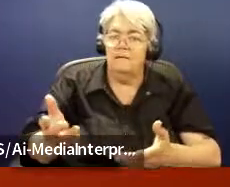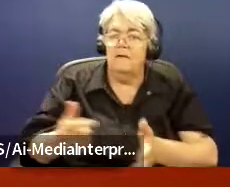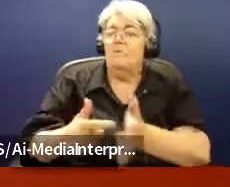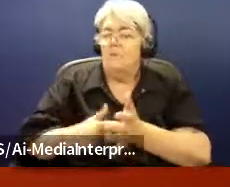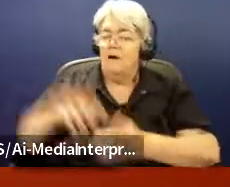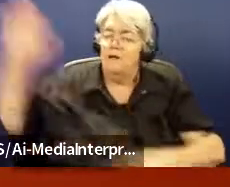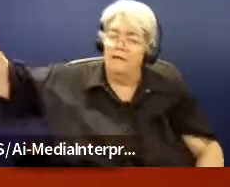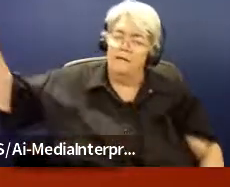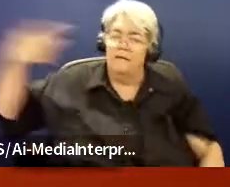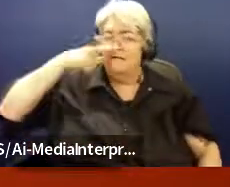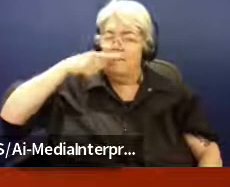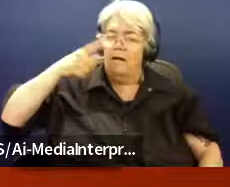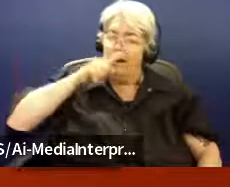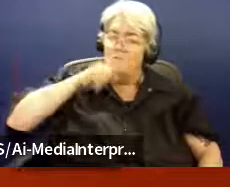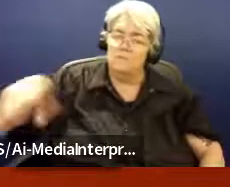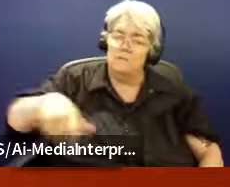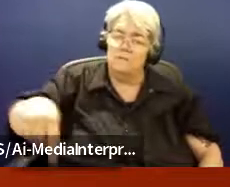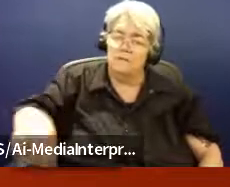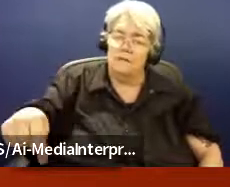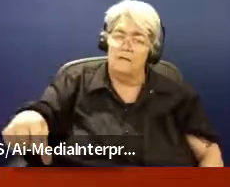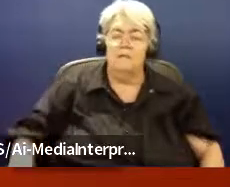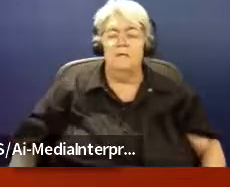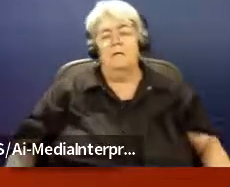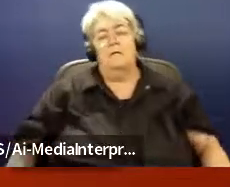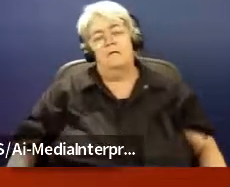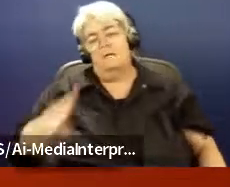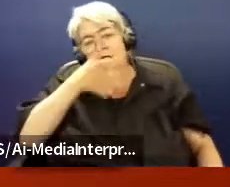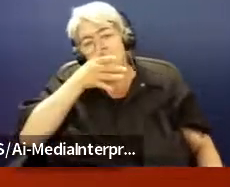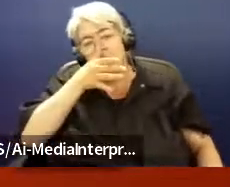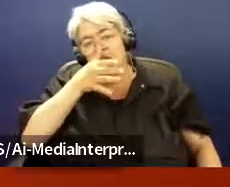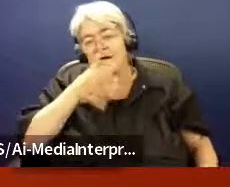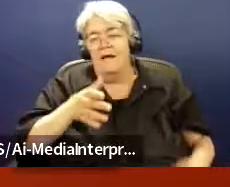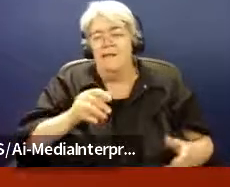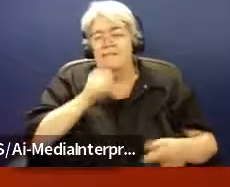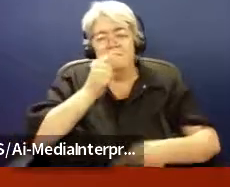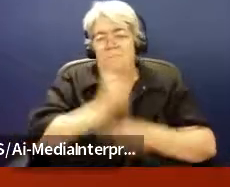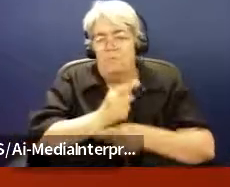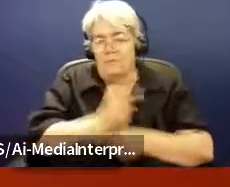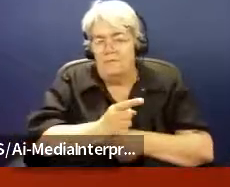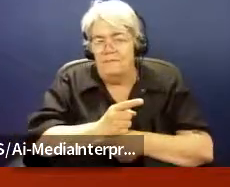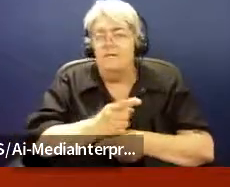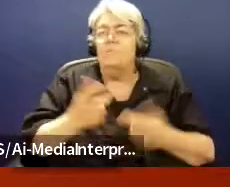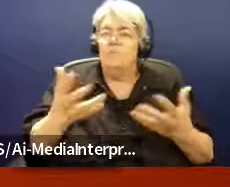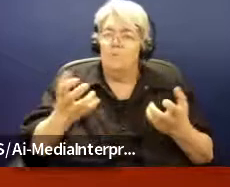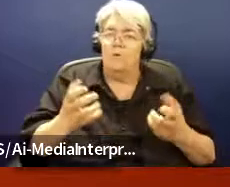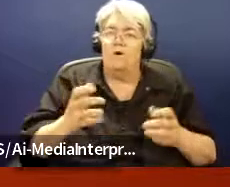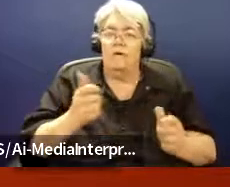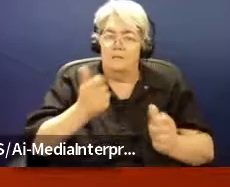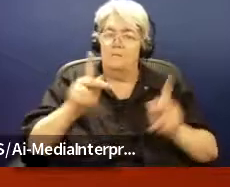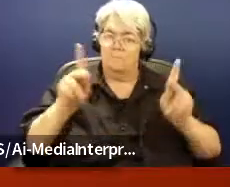bottom of the screen that says submit that is outside of keyboard tab order, the end user would get there and skip